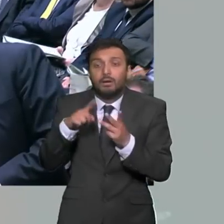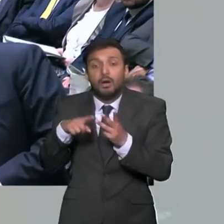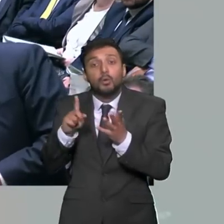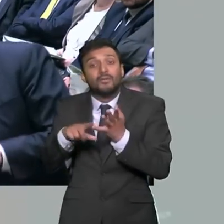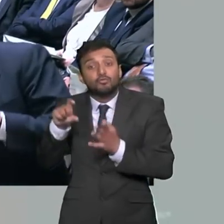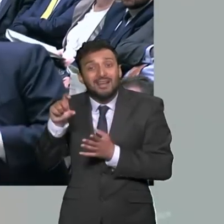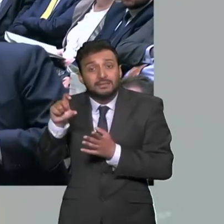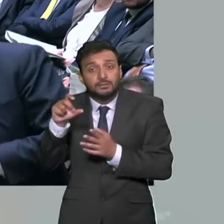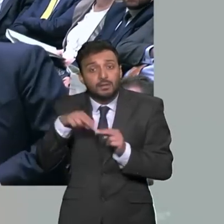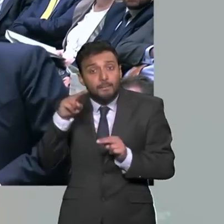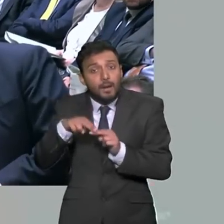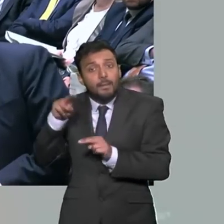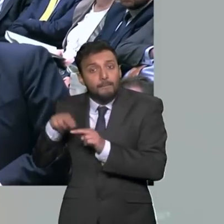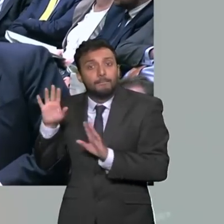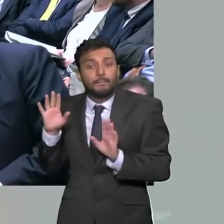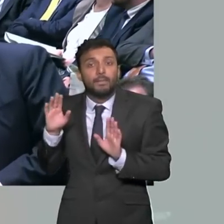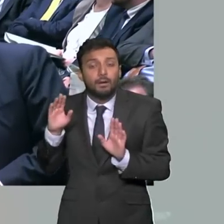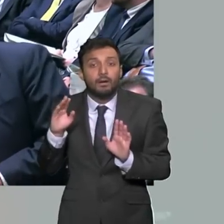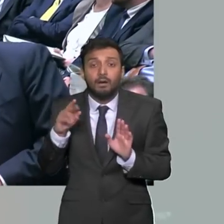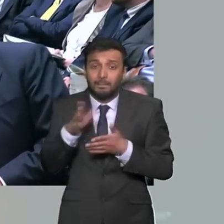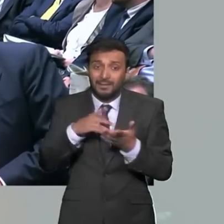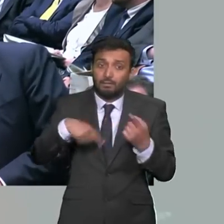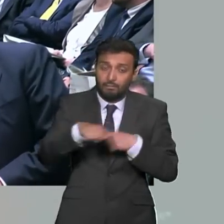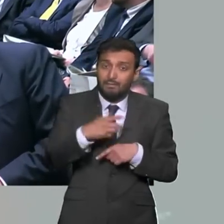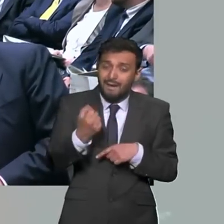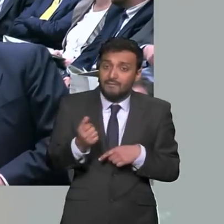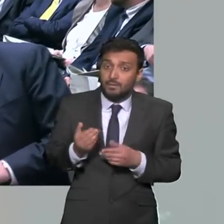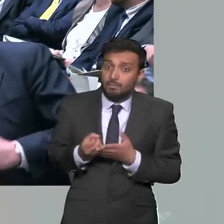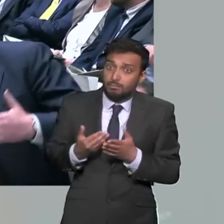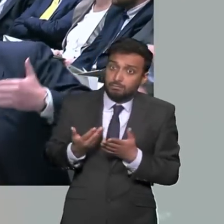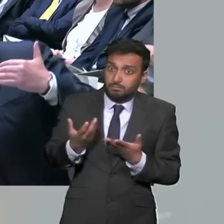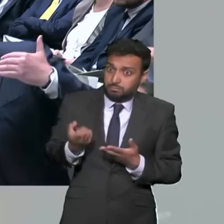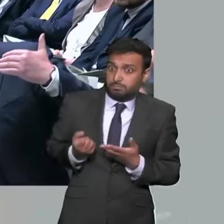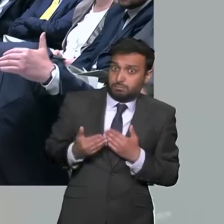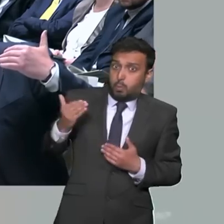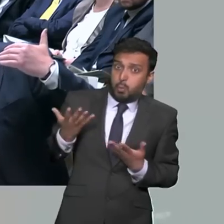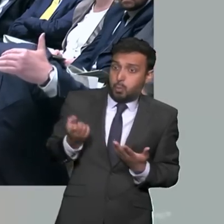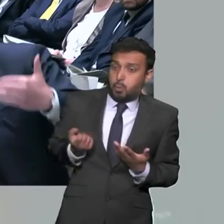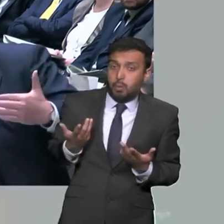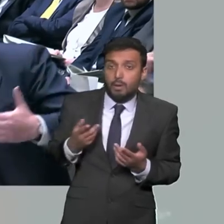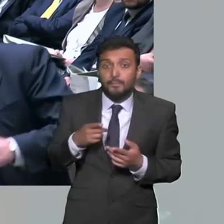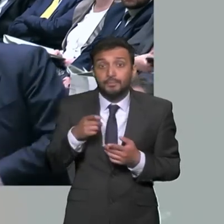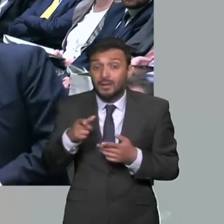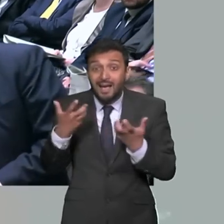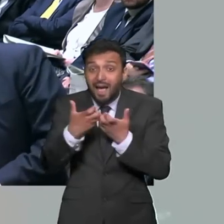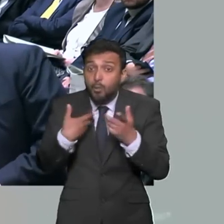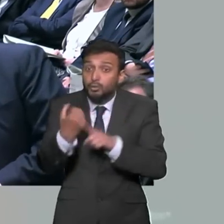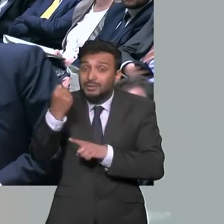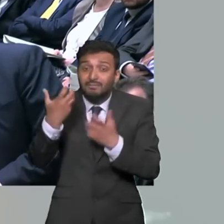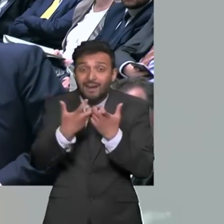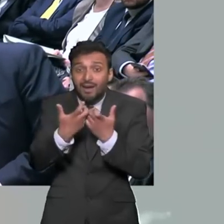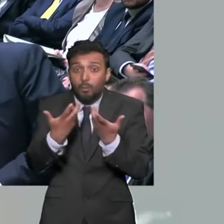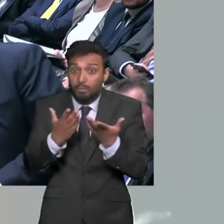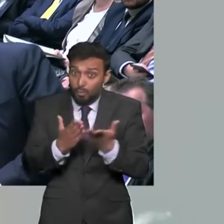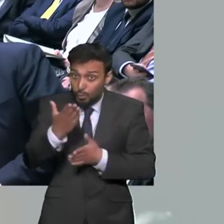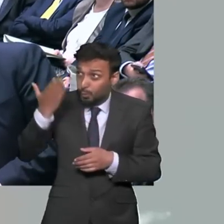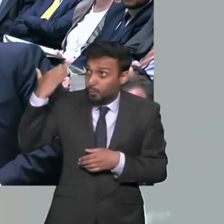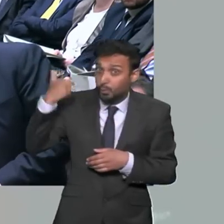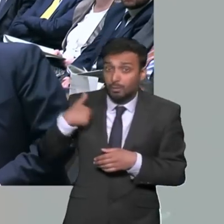All that is made possible because we took the responsible and sensible steps to protect